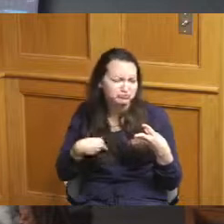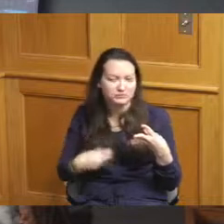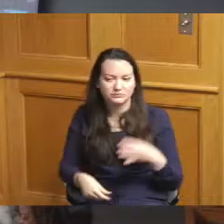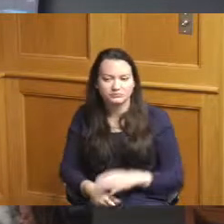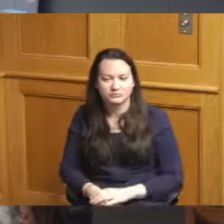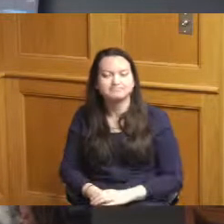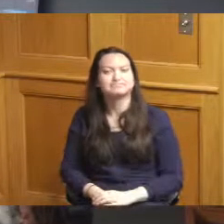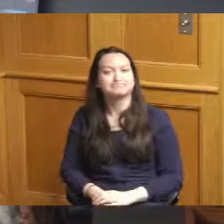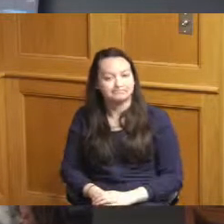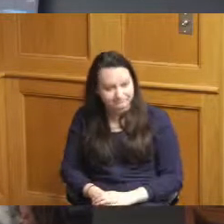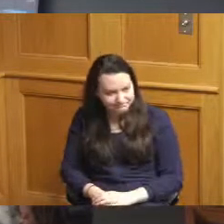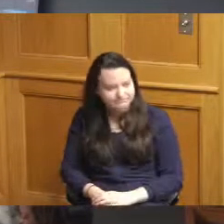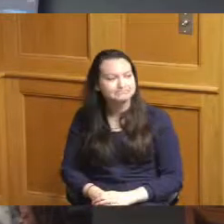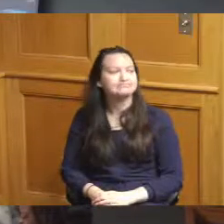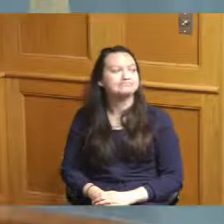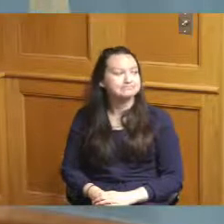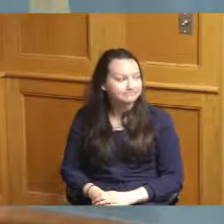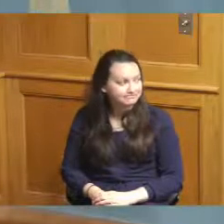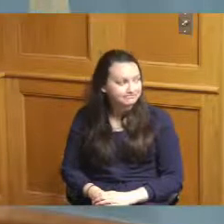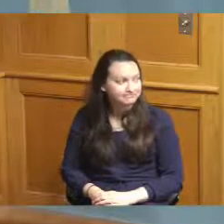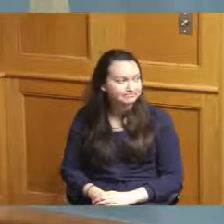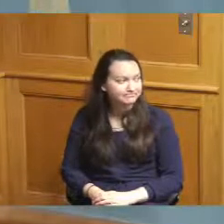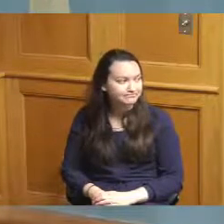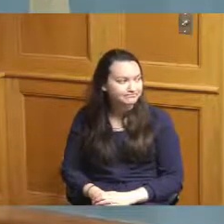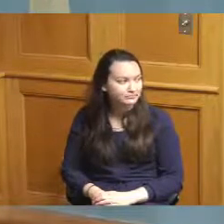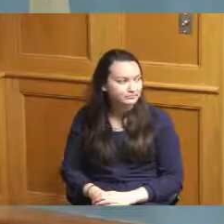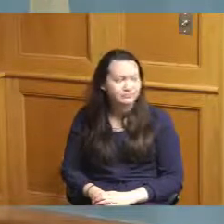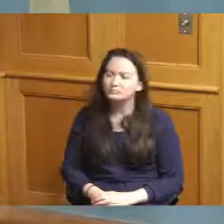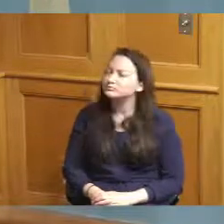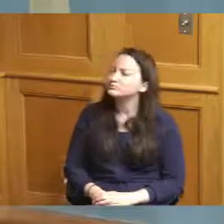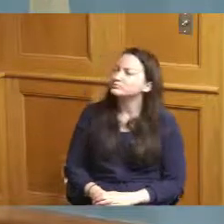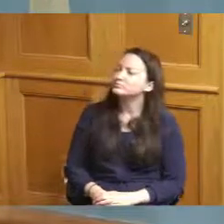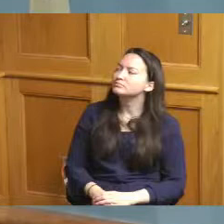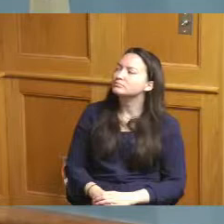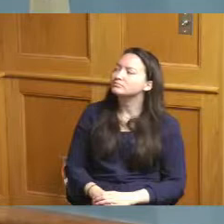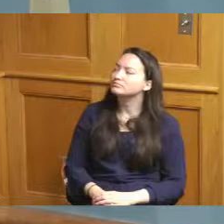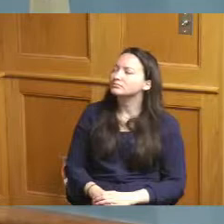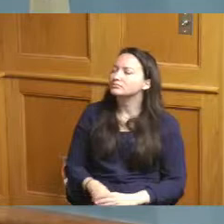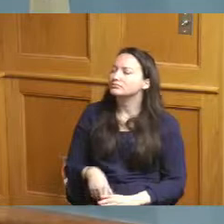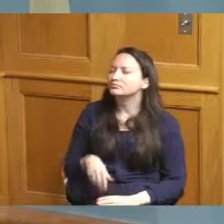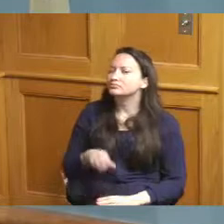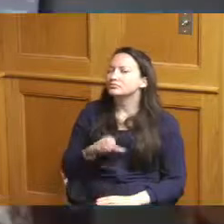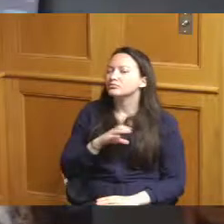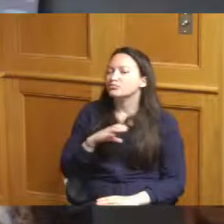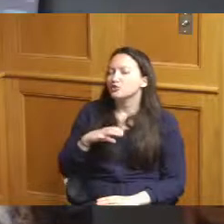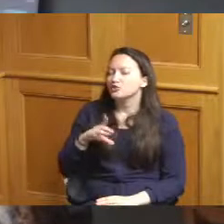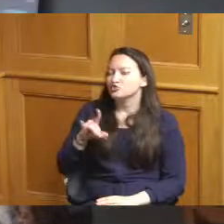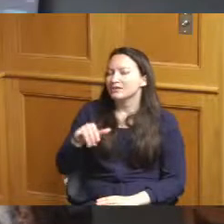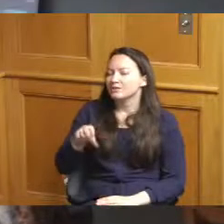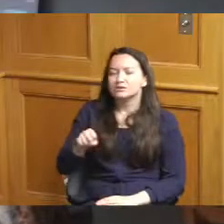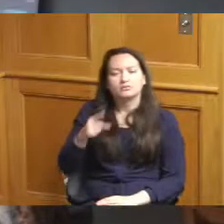okay you can ask another follow-up yeah so just to this broader question about the incentives to